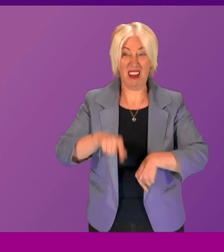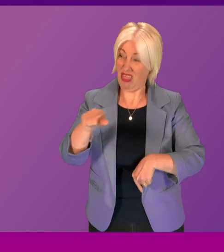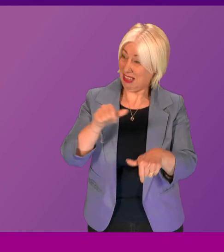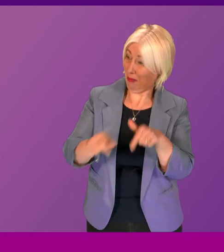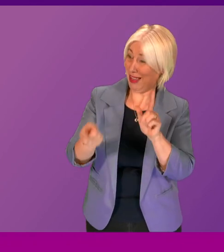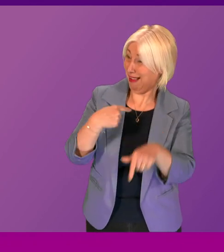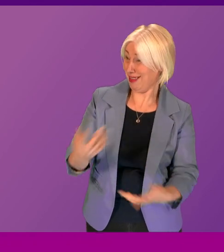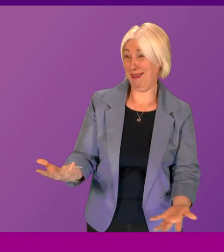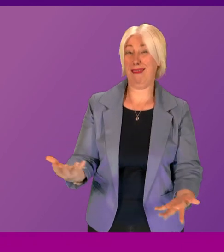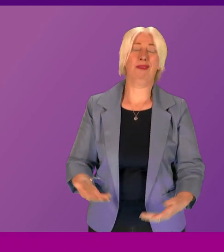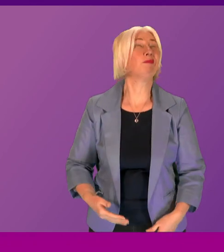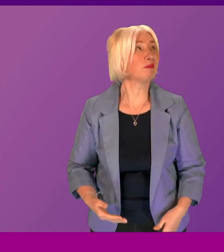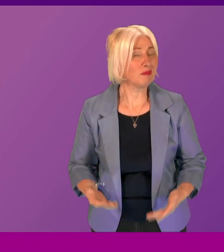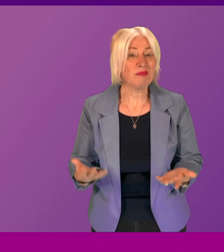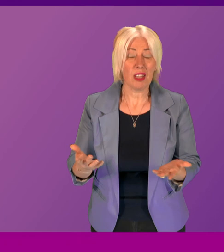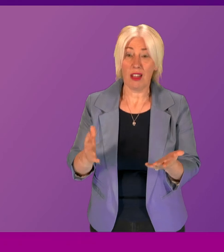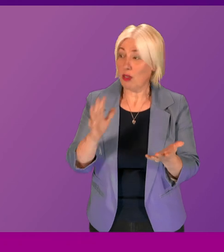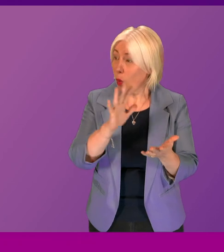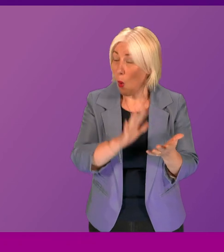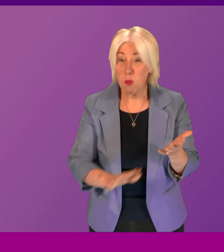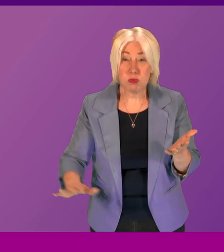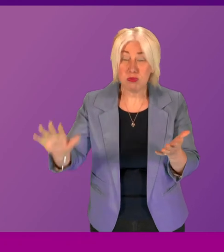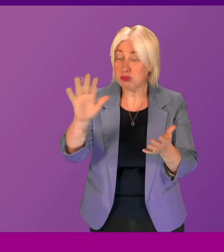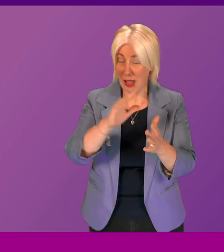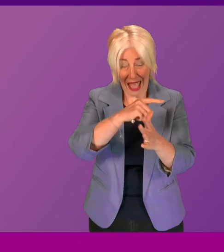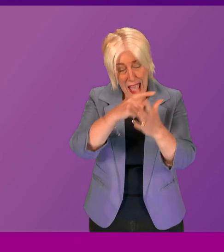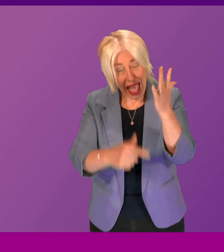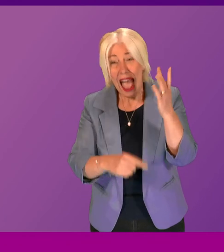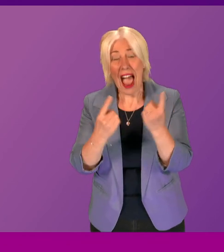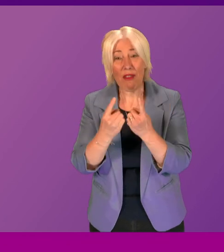Seriously. Across nearly every measure, this Government has failed.